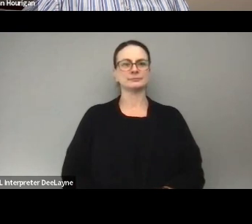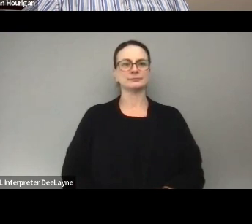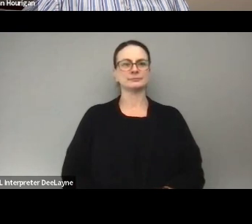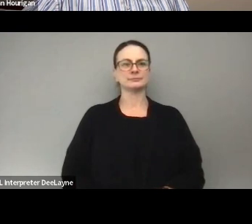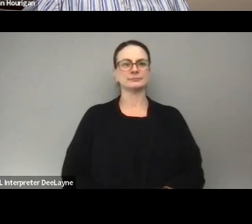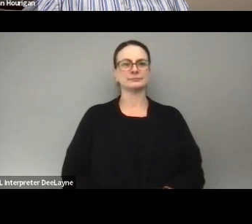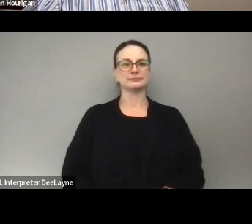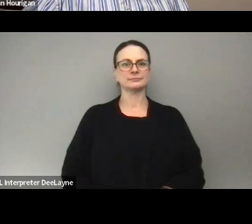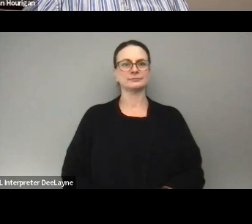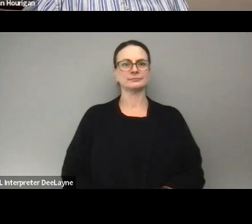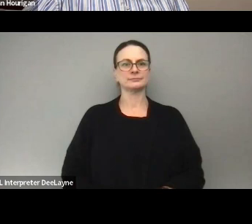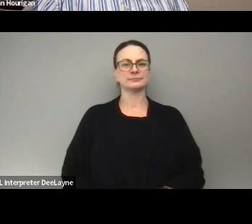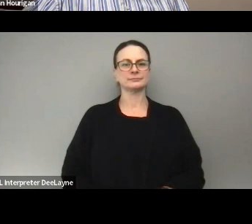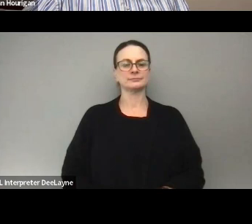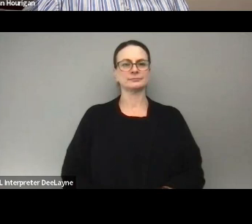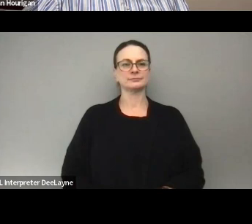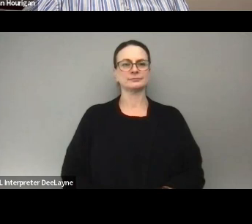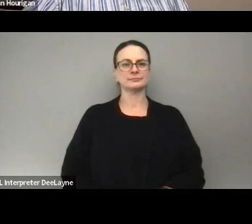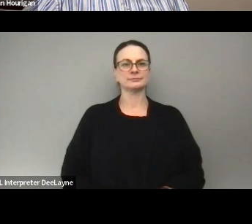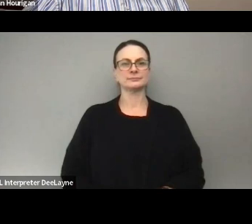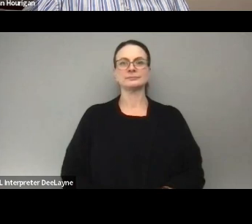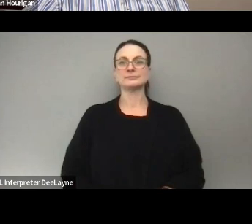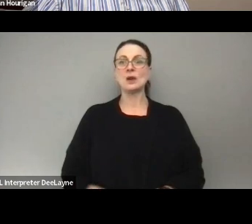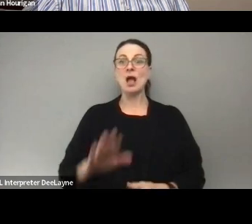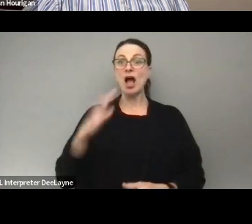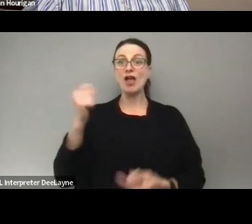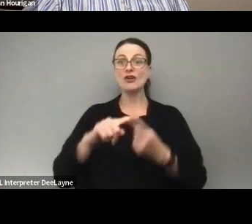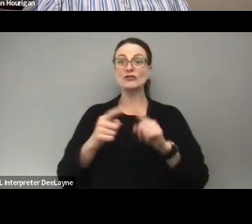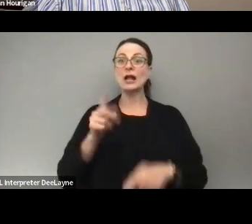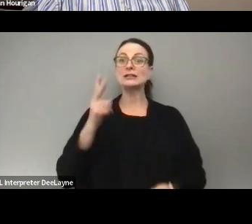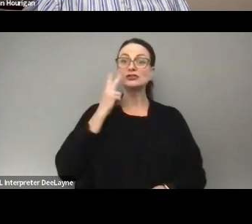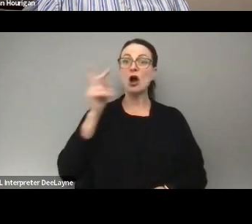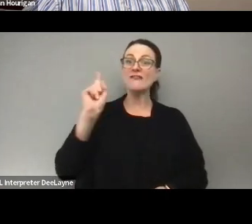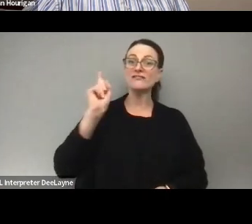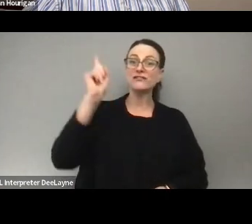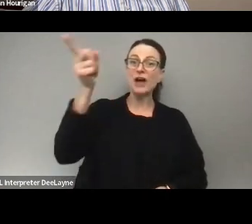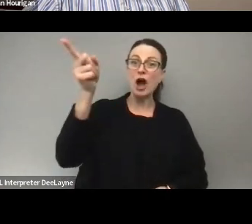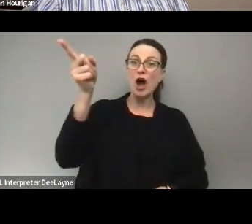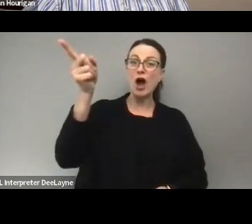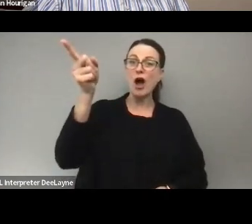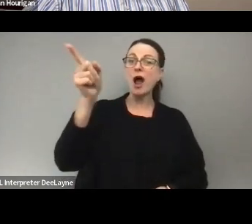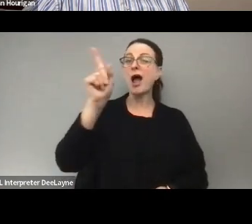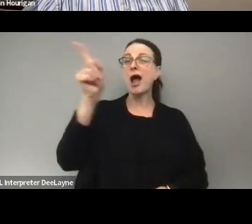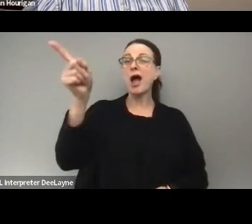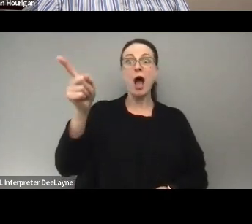They saw their other friends from across the field and they know that they had to have a snowball fight.